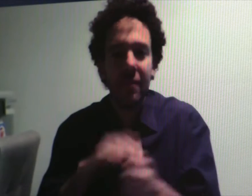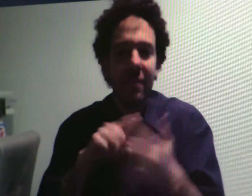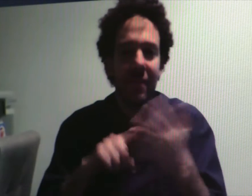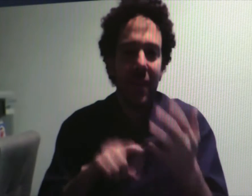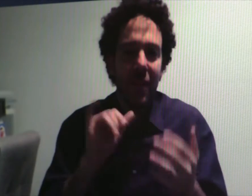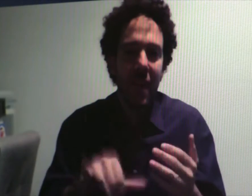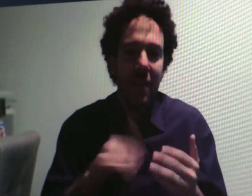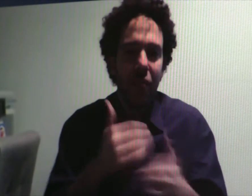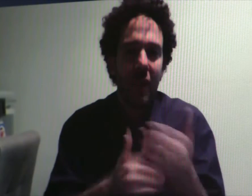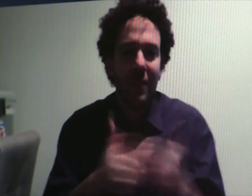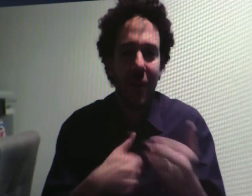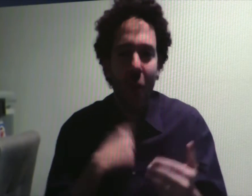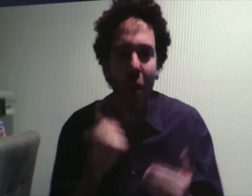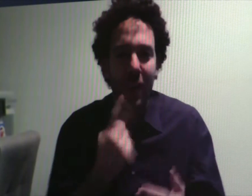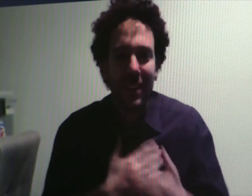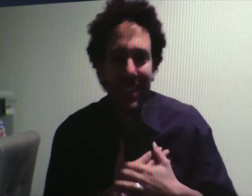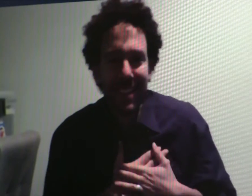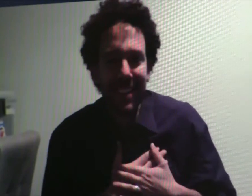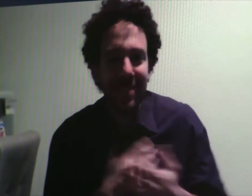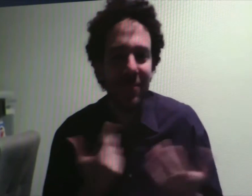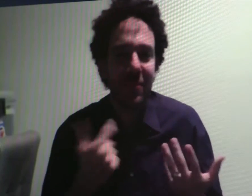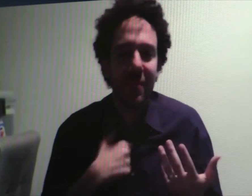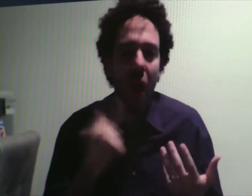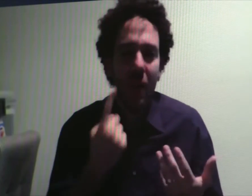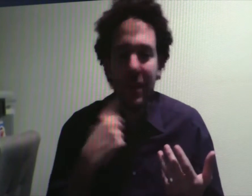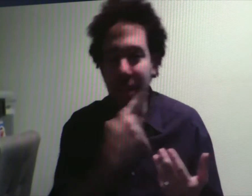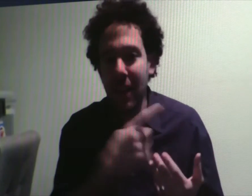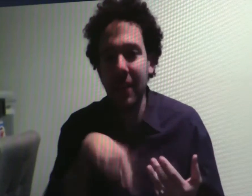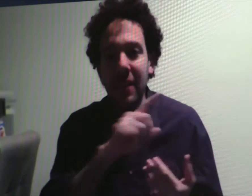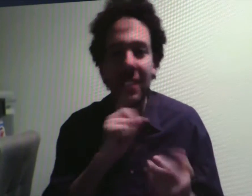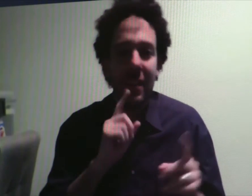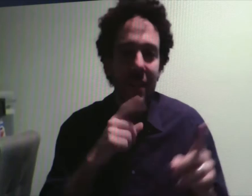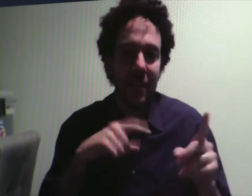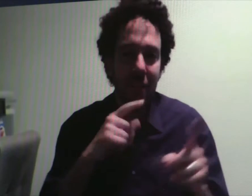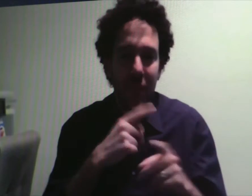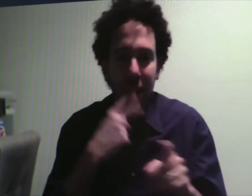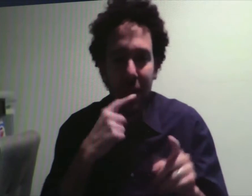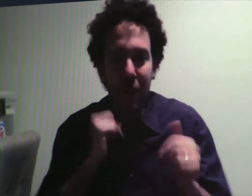or had experiences of oppression. My heart goes out to them, and I sympathize with the Deaf actors.